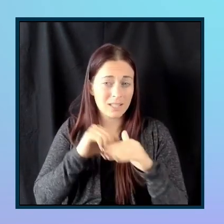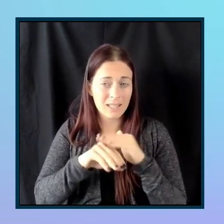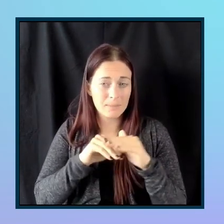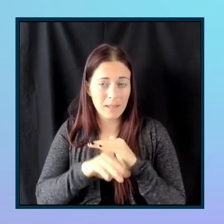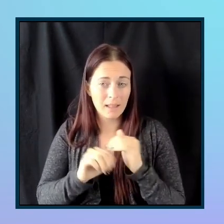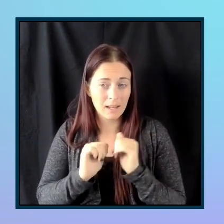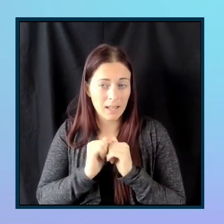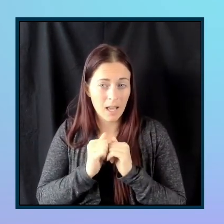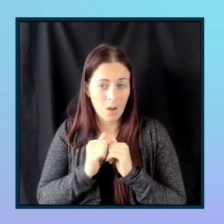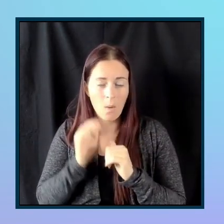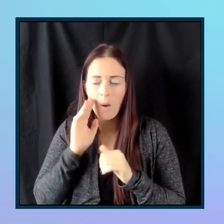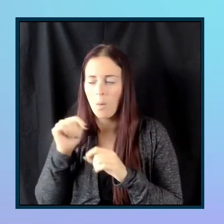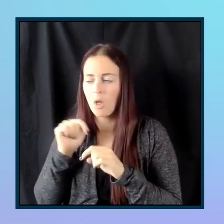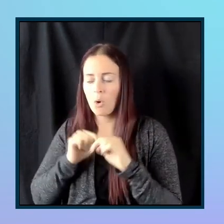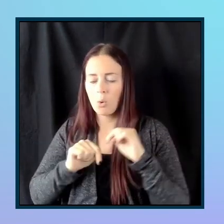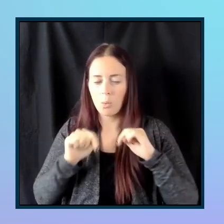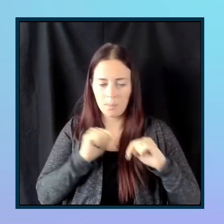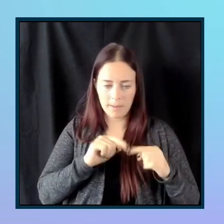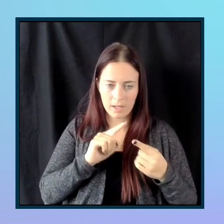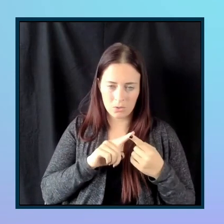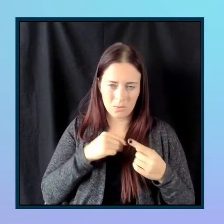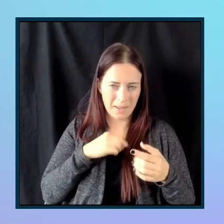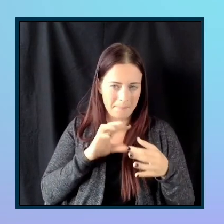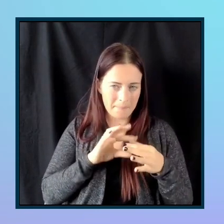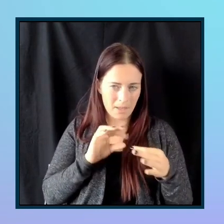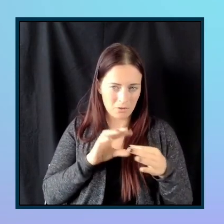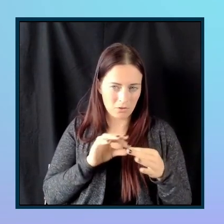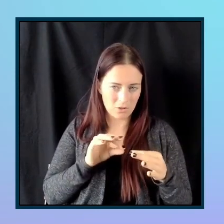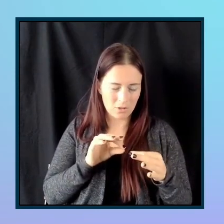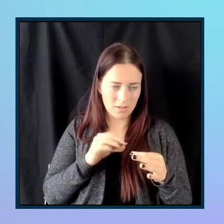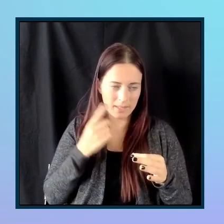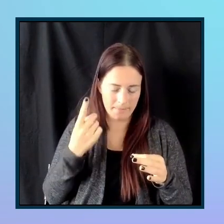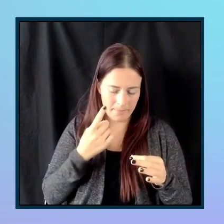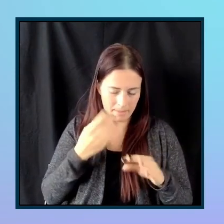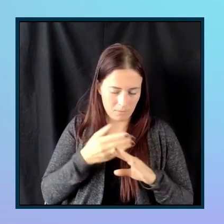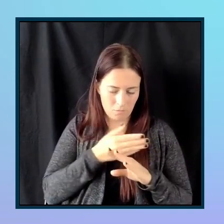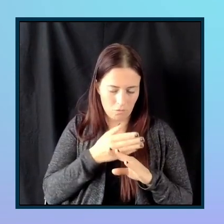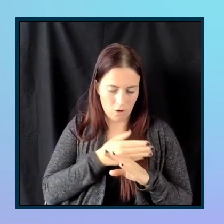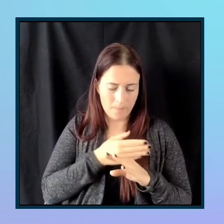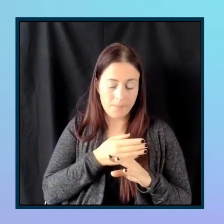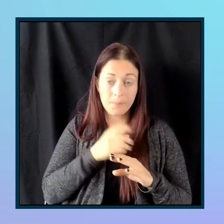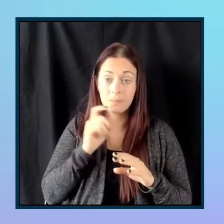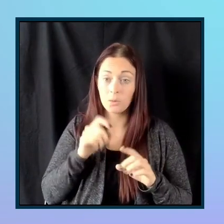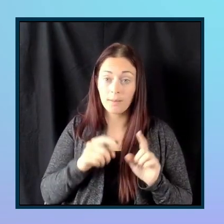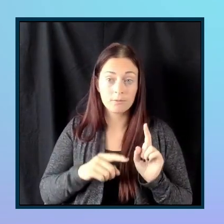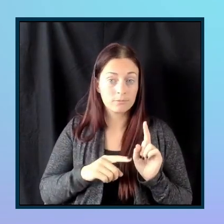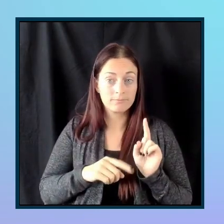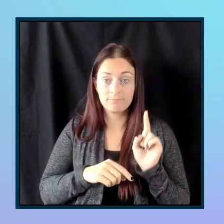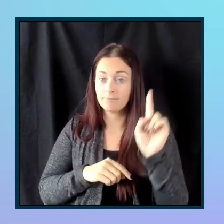I'll go back to what I mentioned in a slide before, which is be visible, be vocal and be valuable.